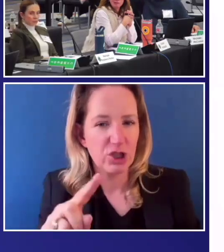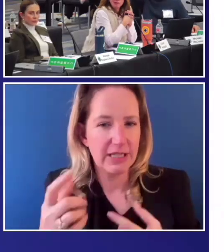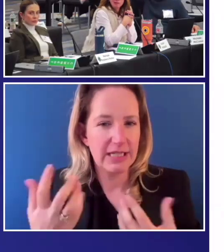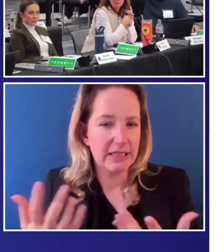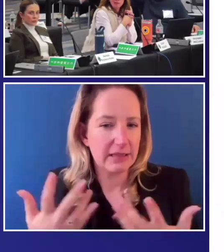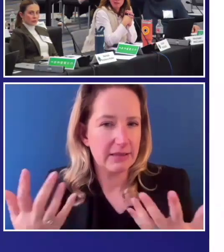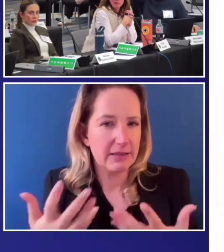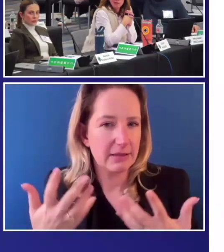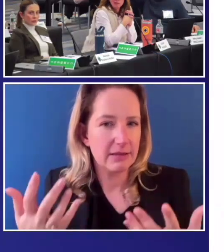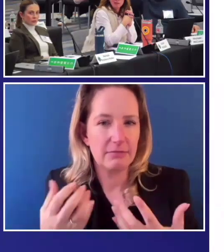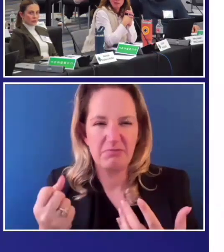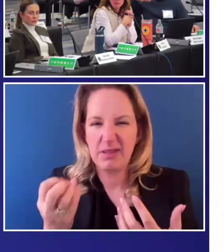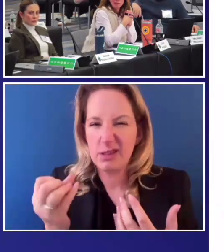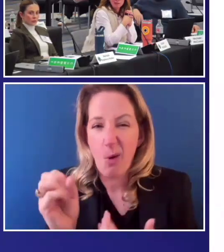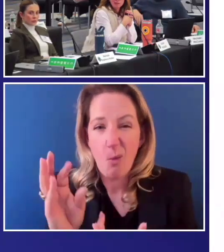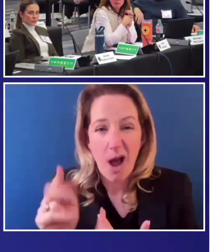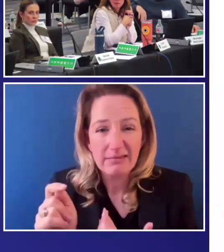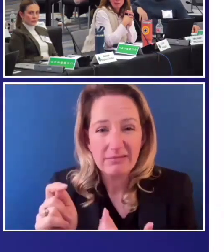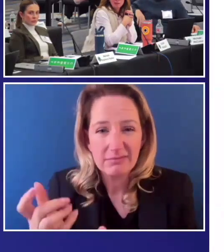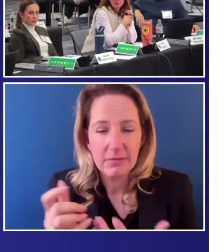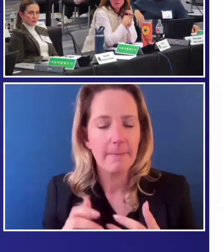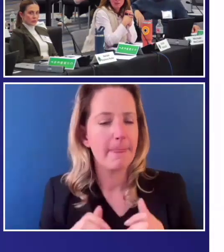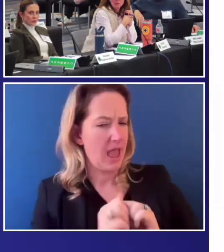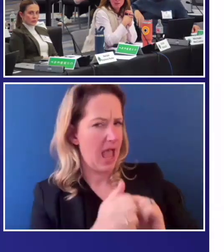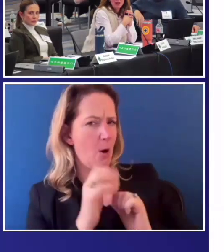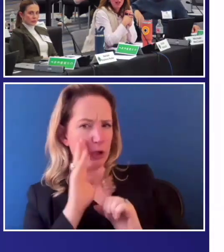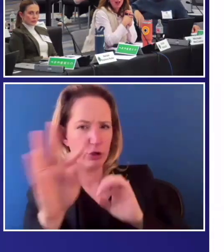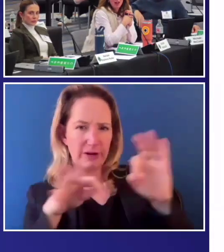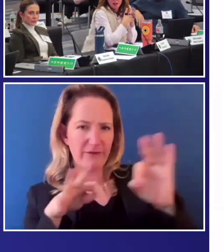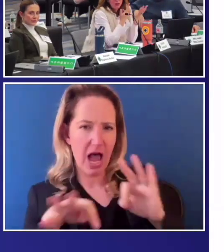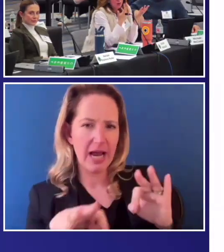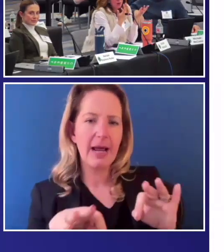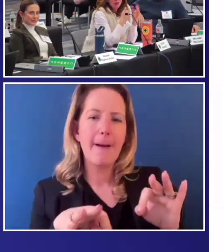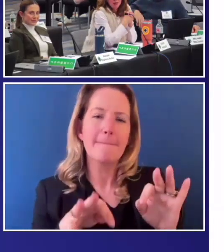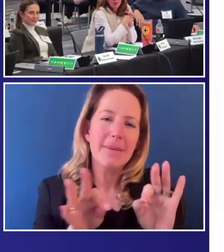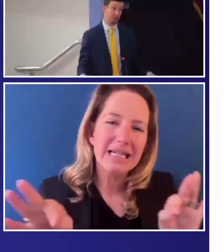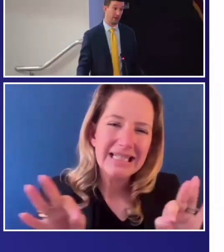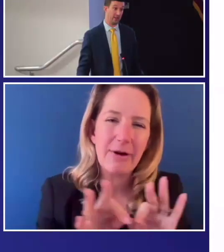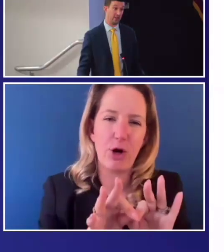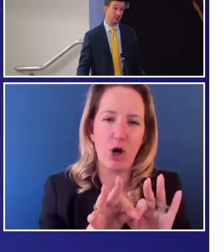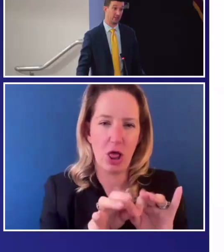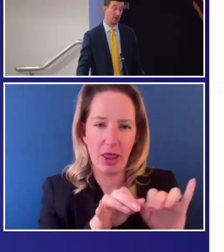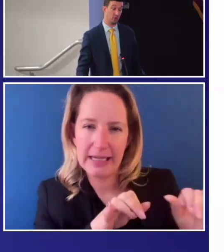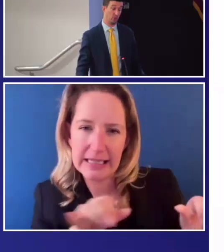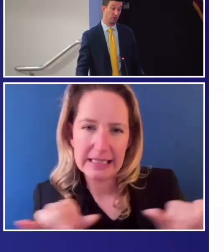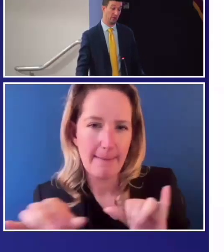I would just take -- how would you define materially similar? That's a tough question. Right? And so the